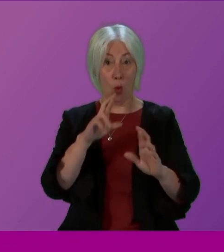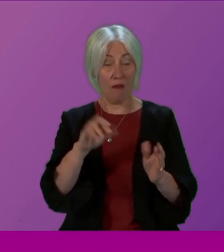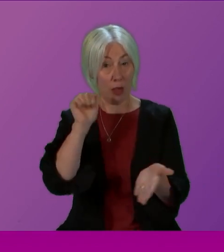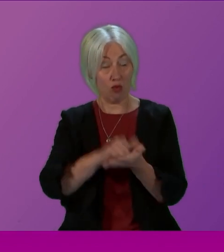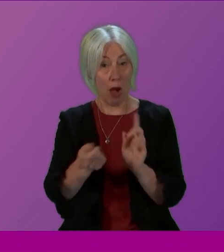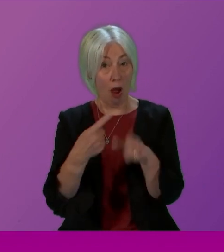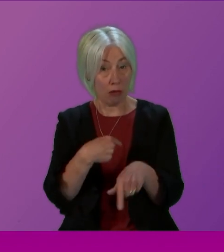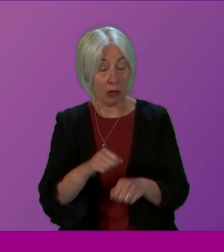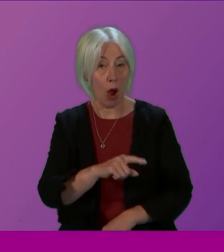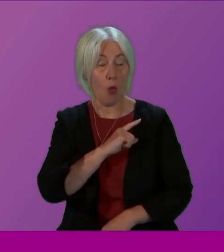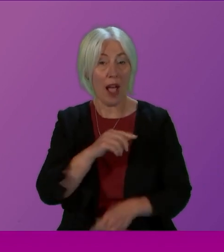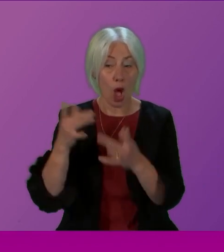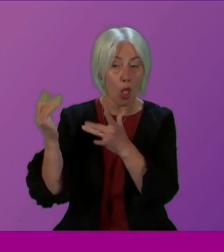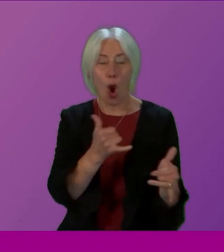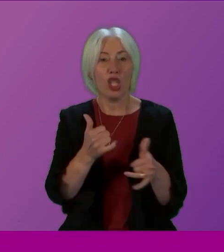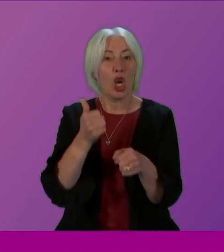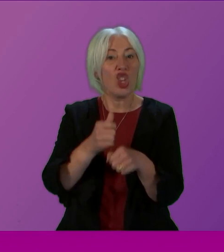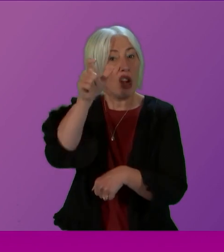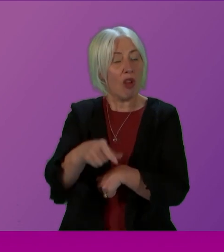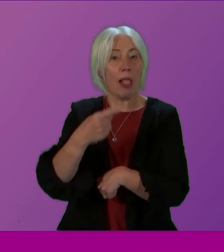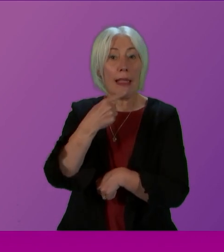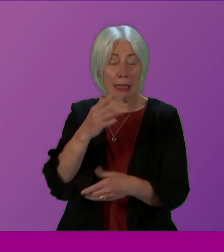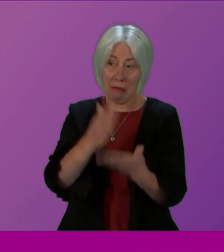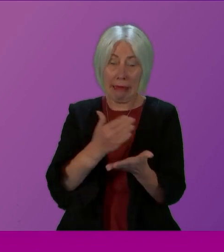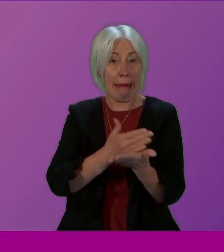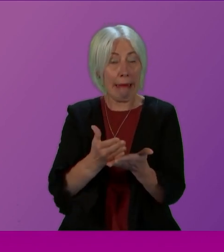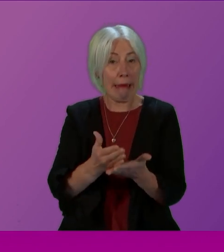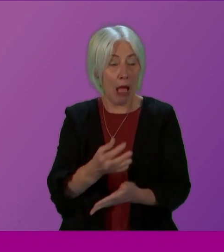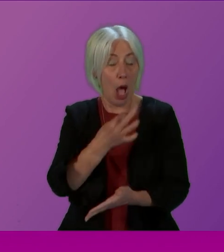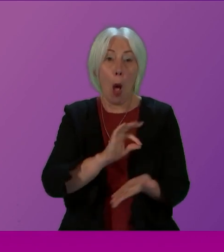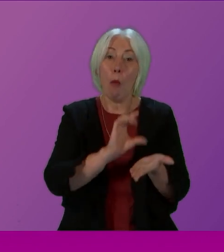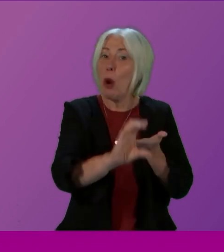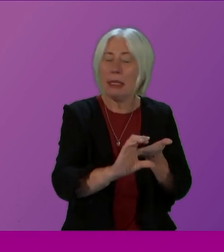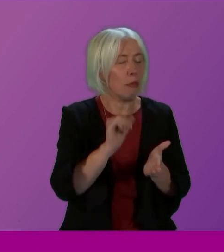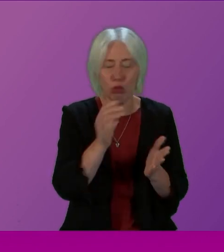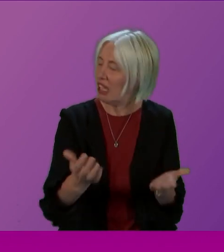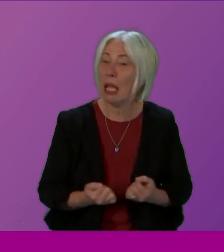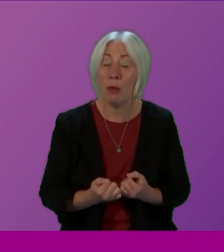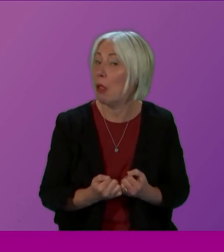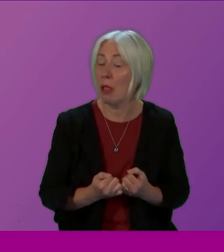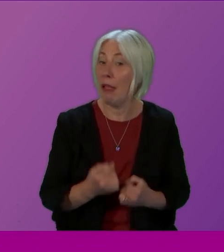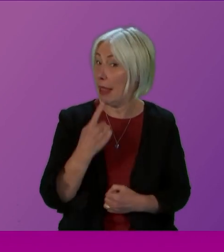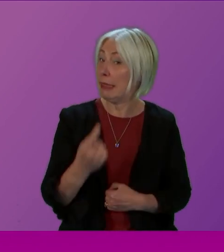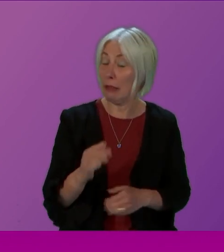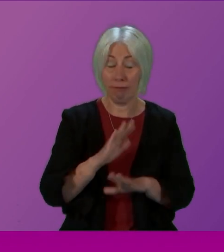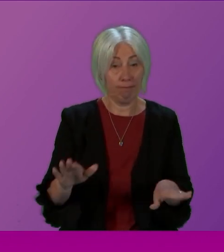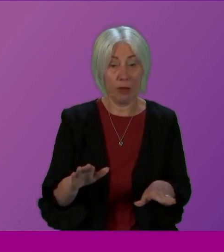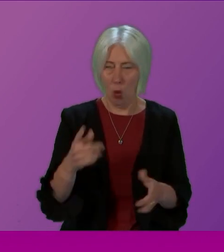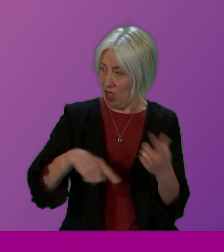The Auditor General is clear that the bonuses were “unacceptable”—that was his word. We think that they are downright scandalous.